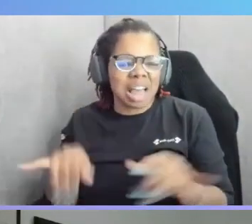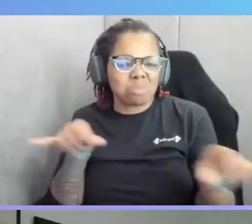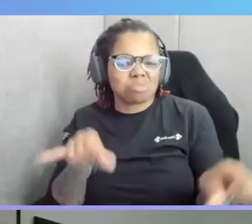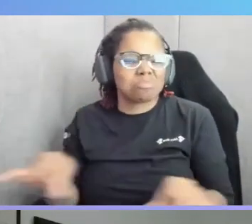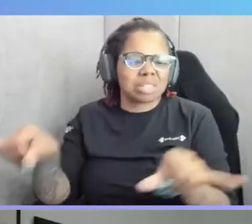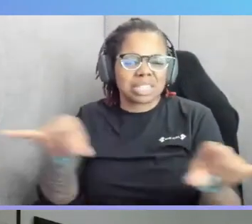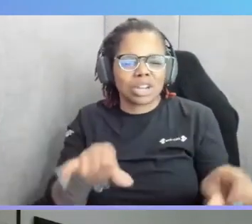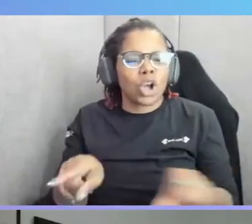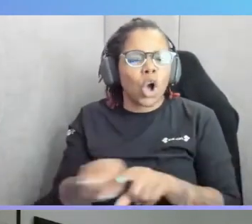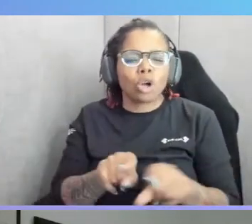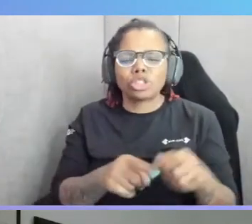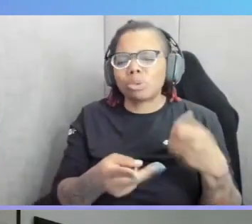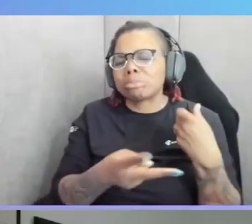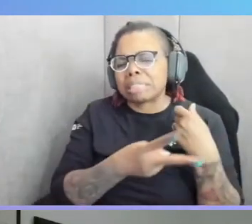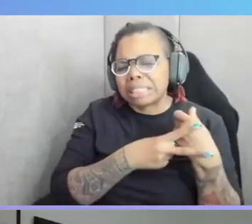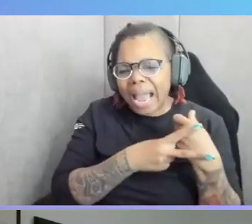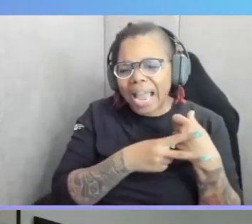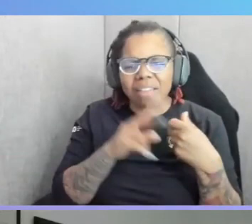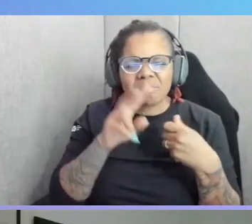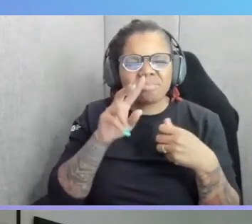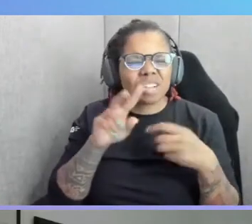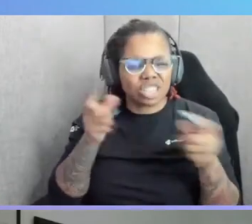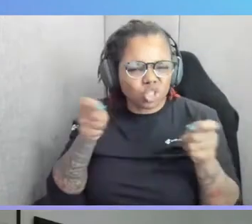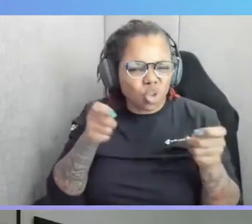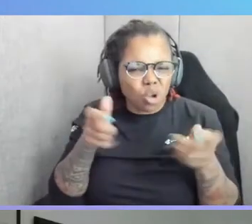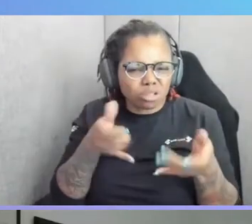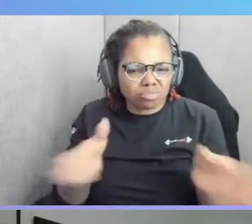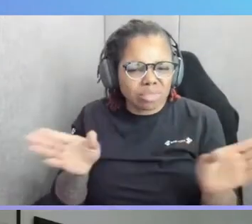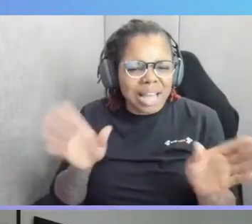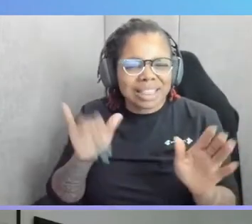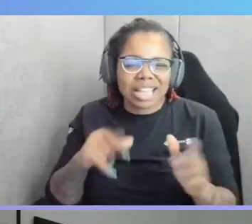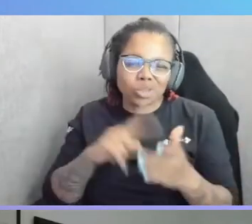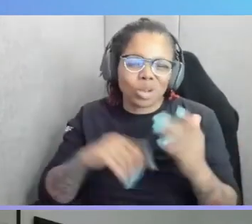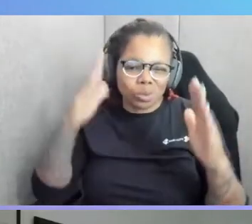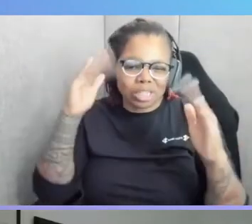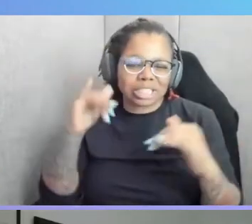save those kinds of controls. It's what you would expect, uh, based on our best practice. Now, in addition to purpose,